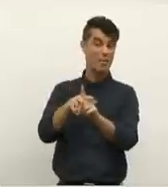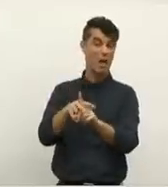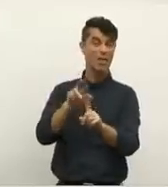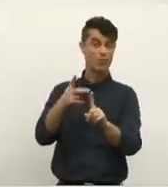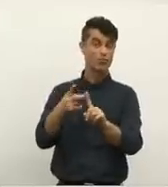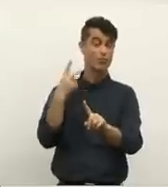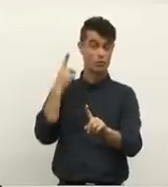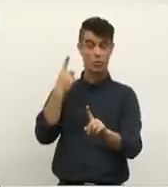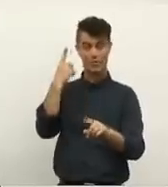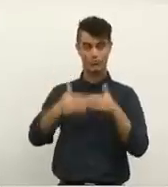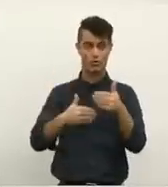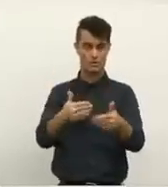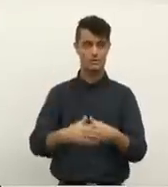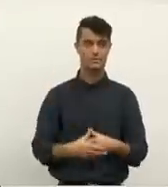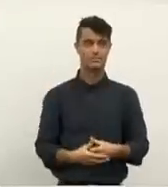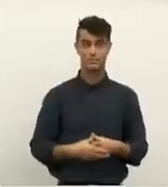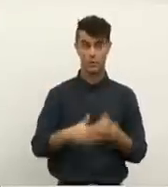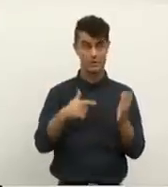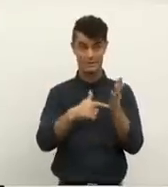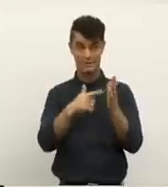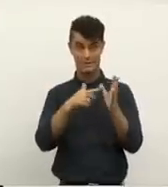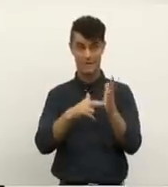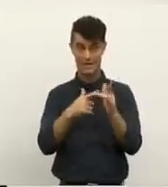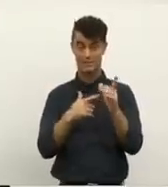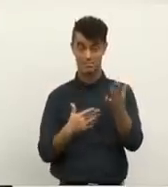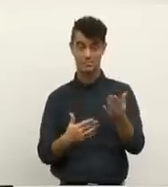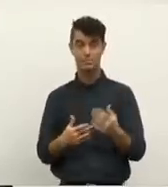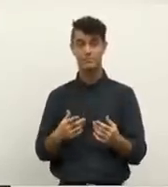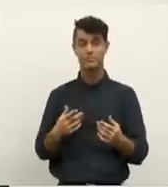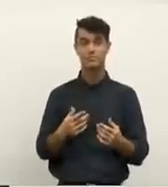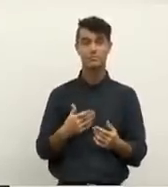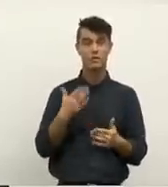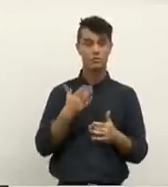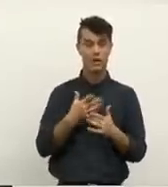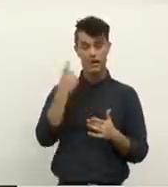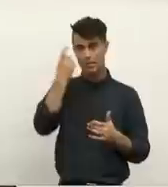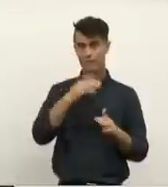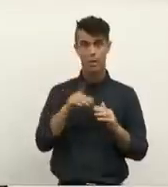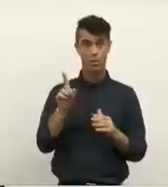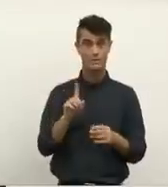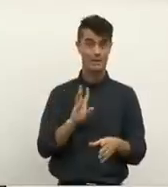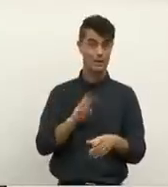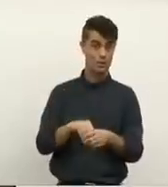What I'll encourage Tanya to do first is really look at what's been included,